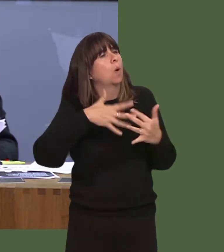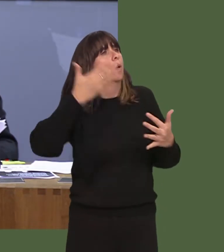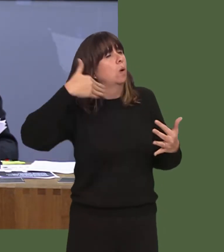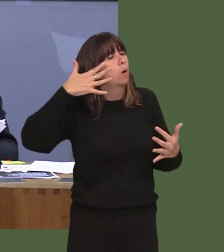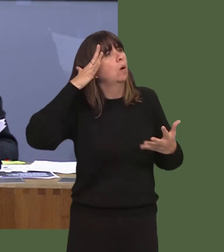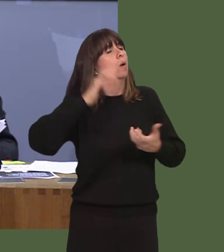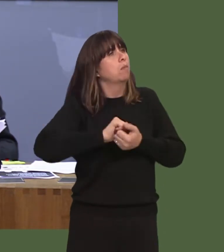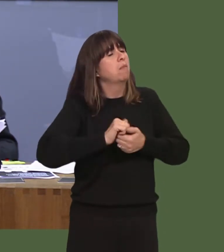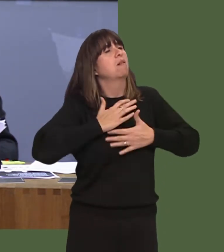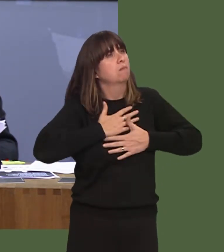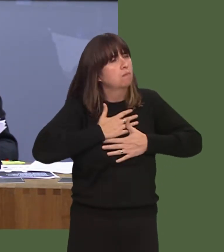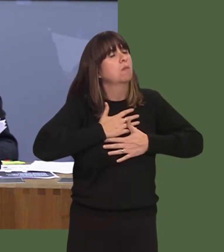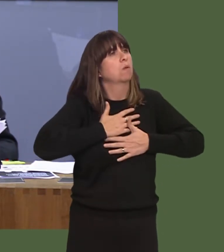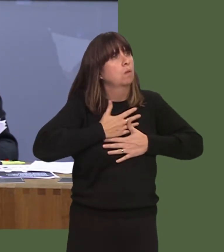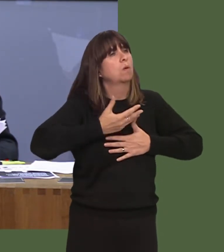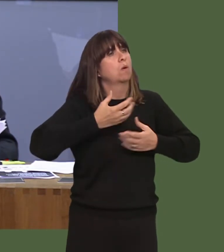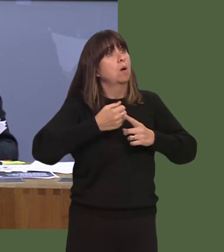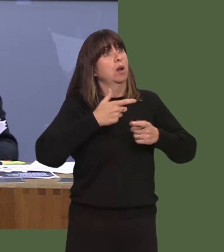beyond the end of this centenary year?